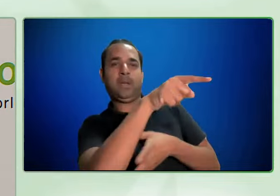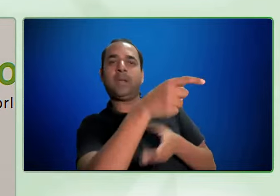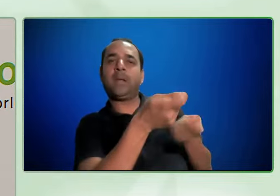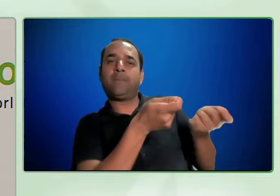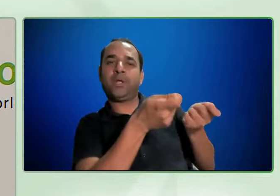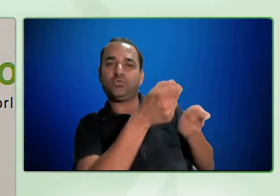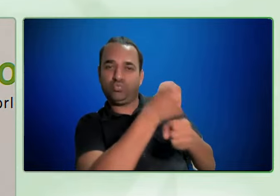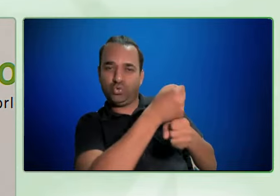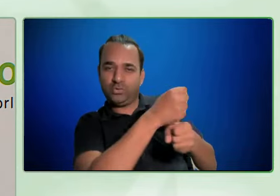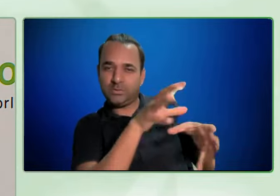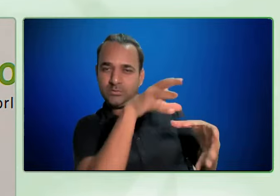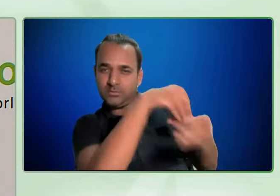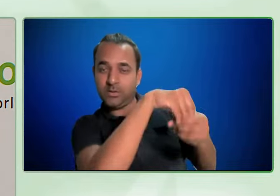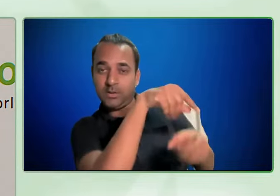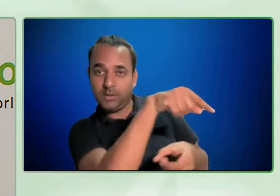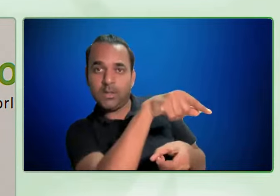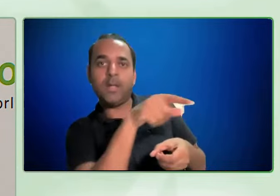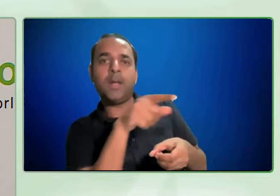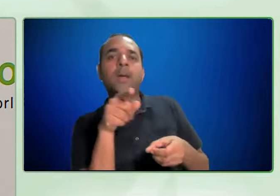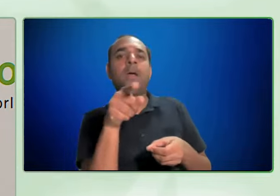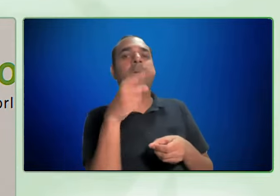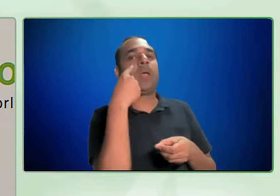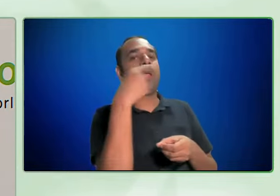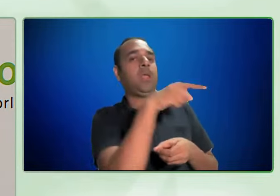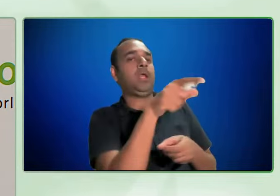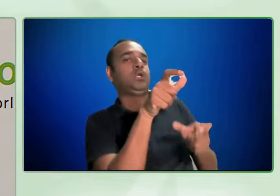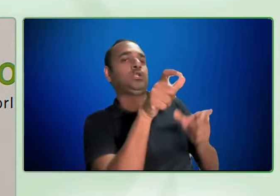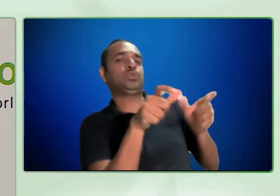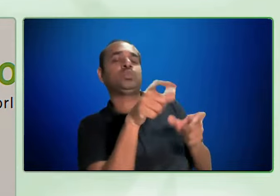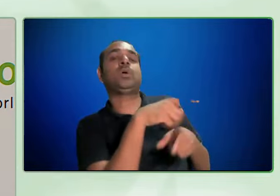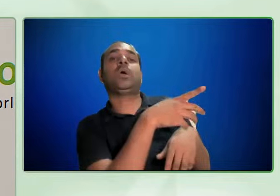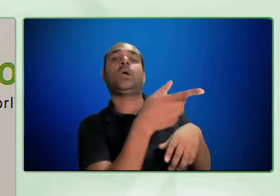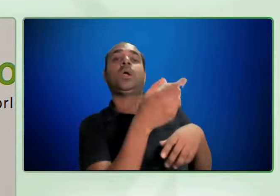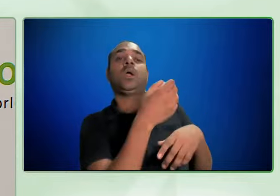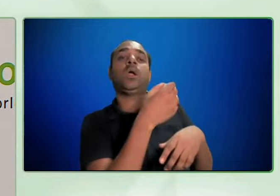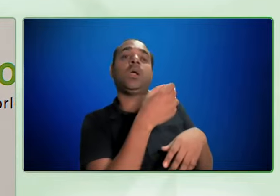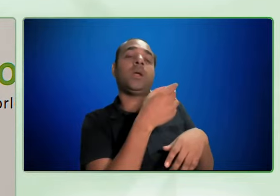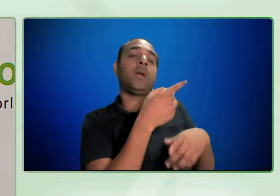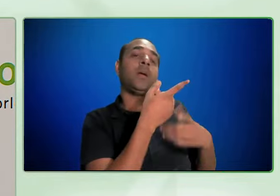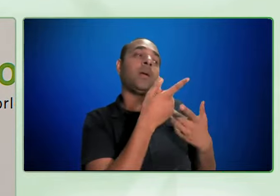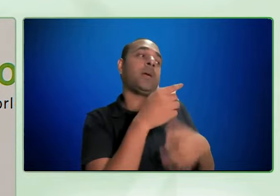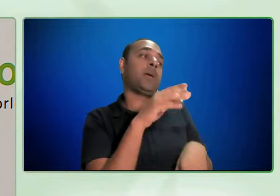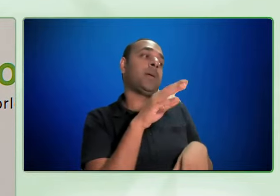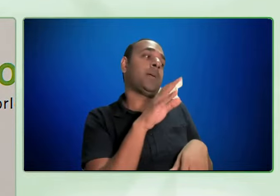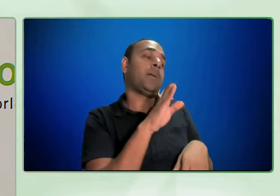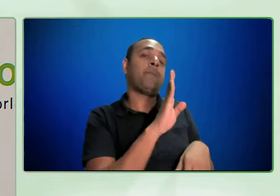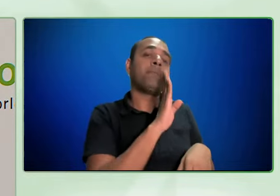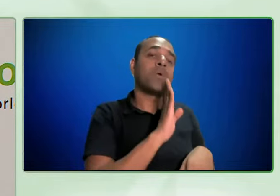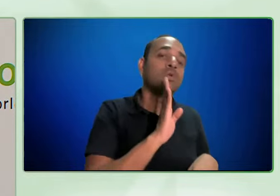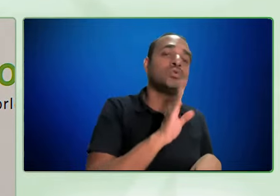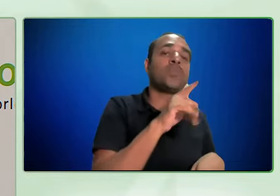And this means to learn how science, research can be done with people with disabilities.